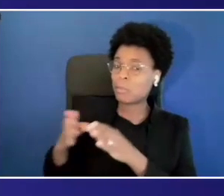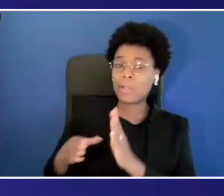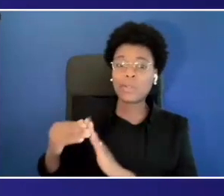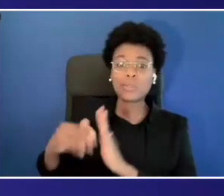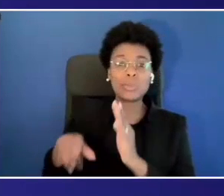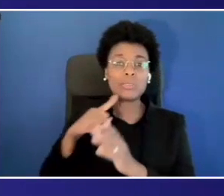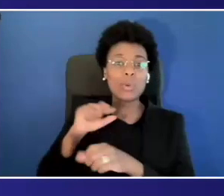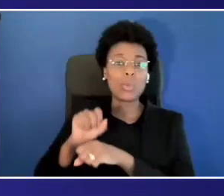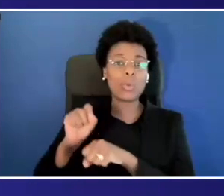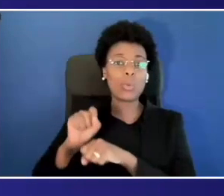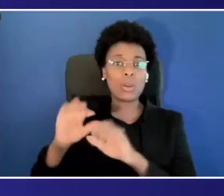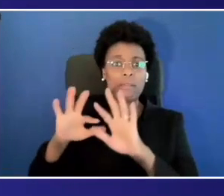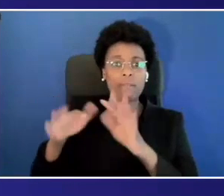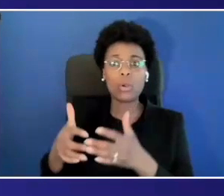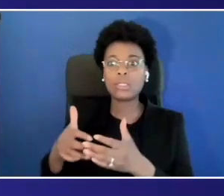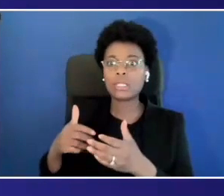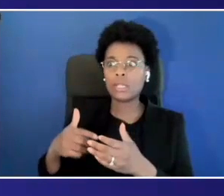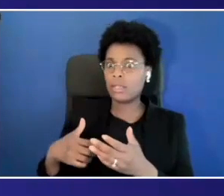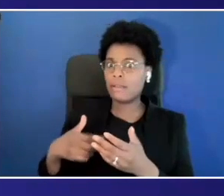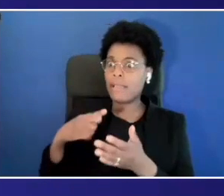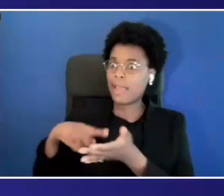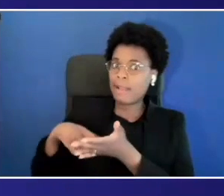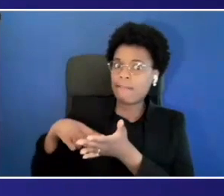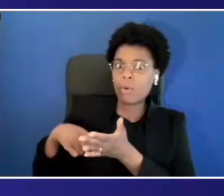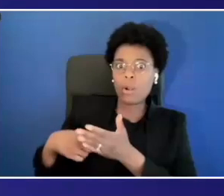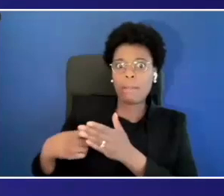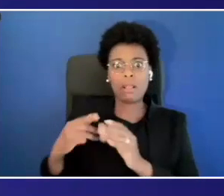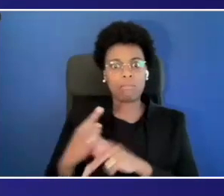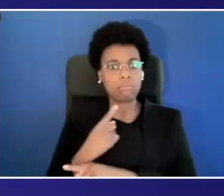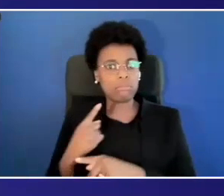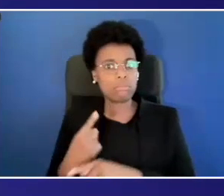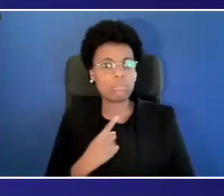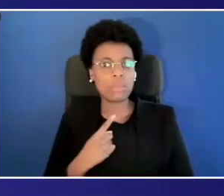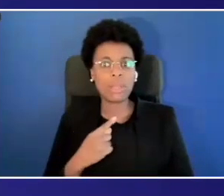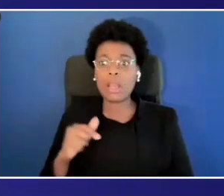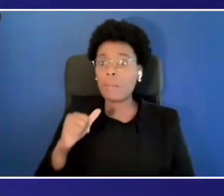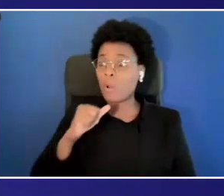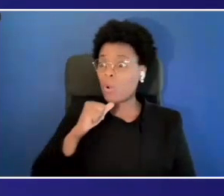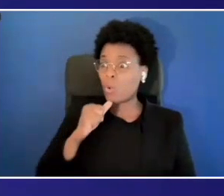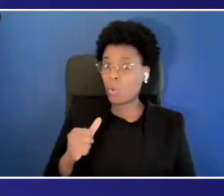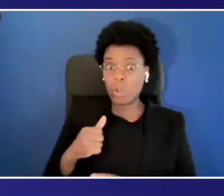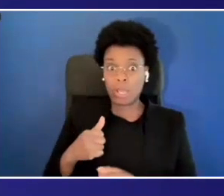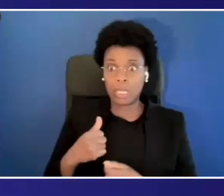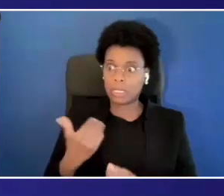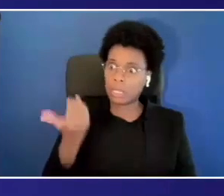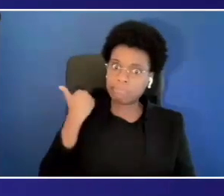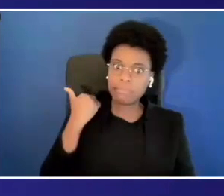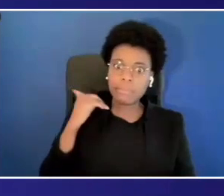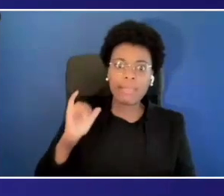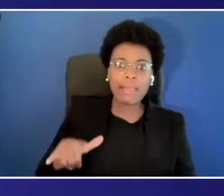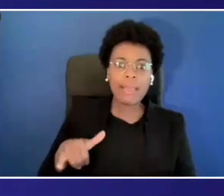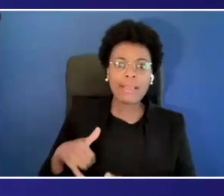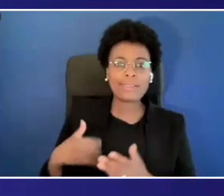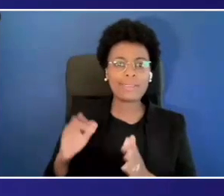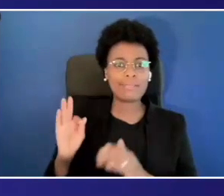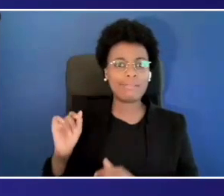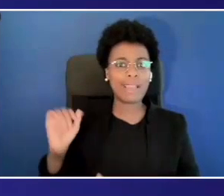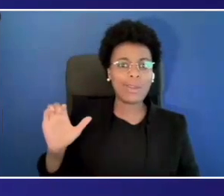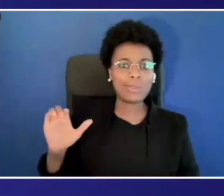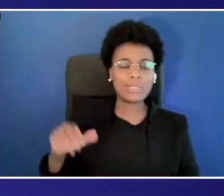But who's sacrifices? It's the faculty. My institution has lost several professors due to the low wages and high costs of living.